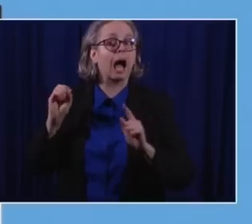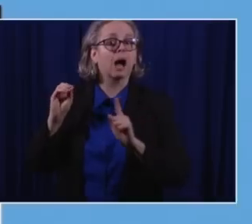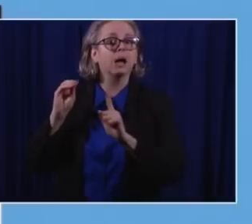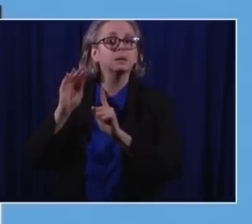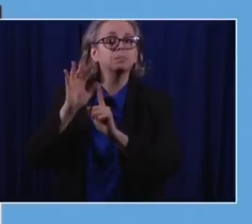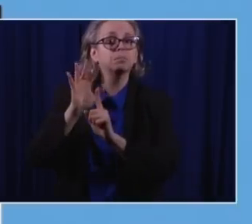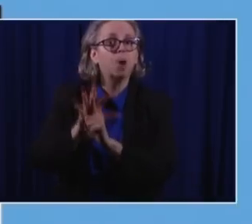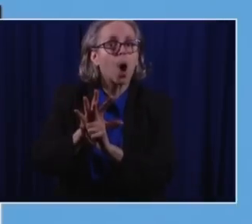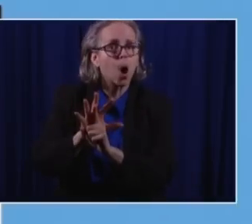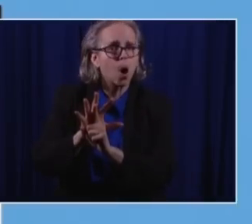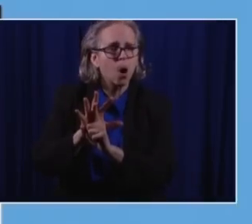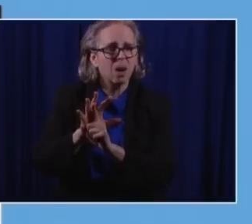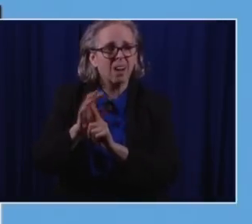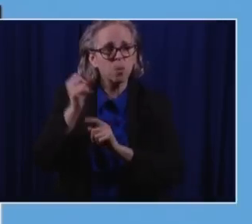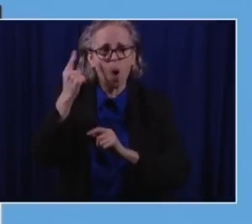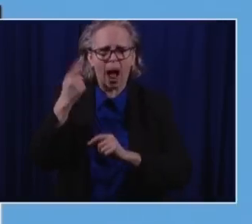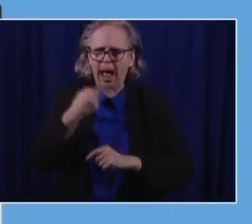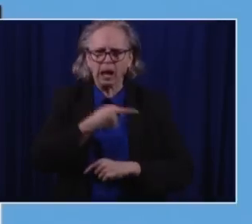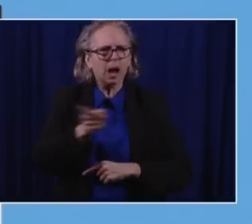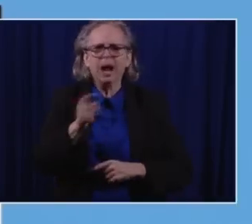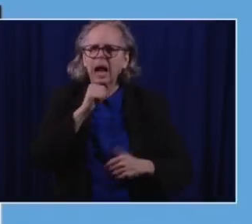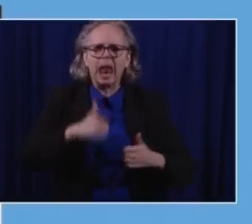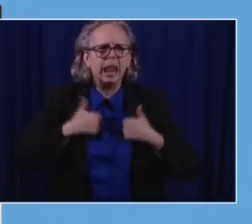the ghost figures back here. And it's basically that anybody